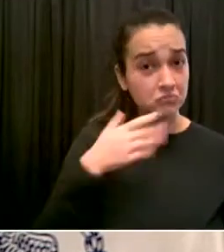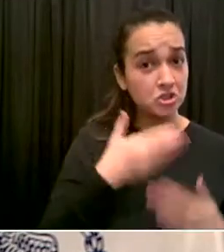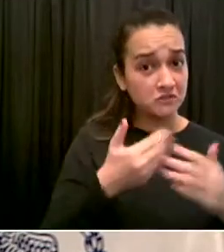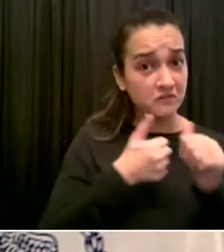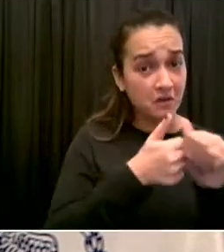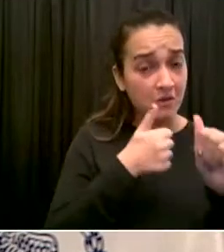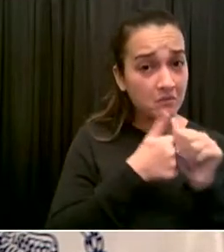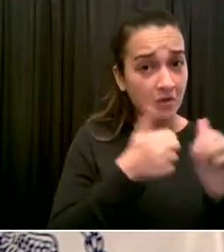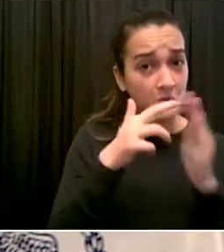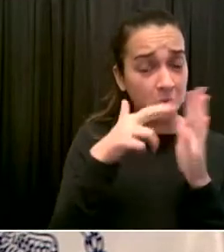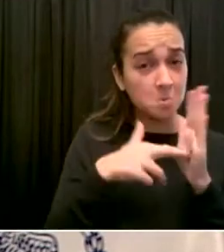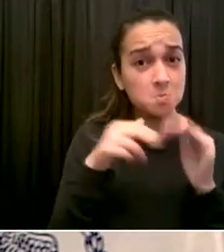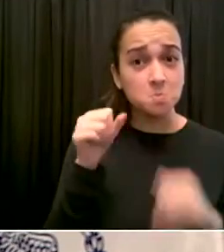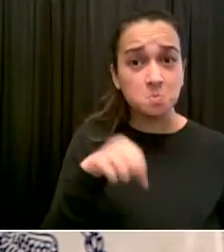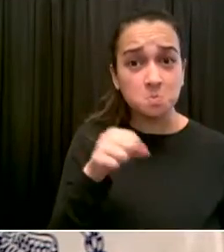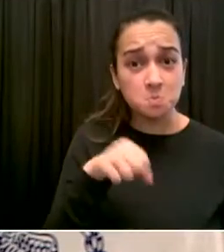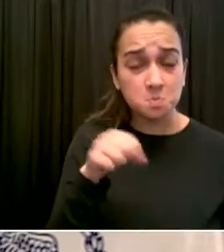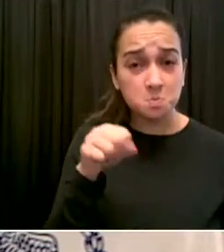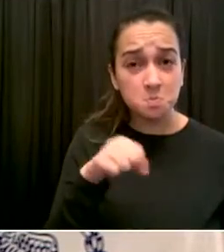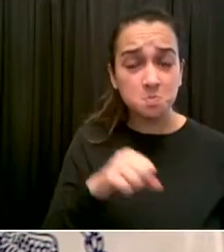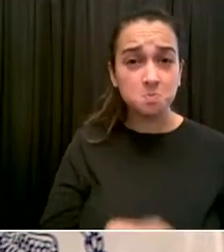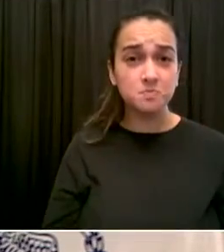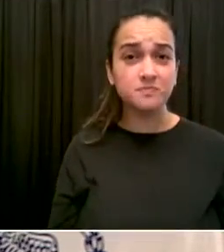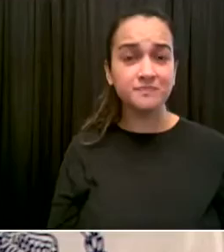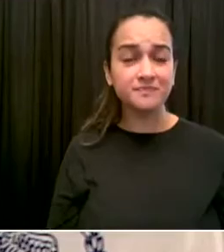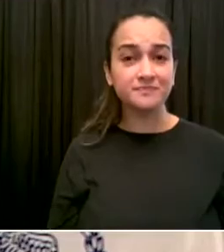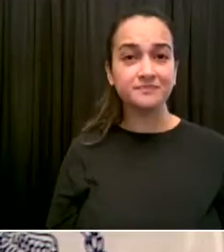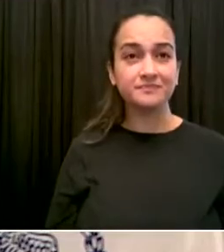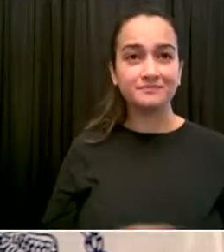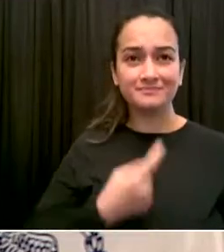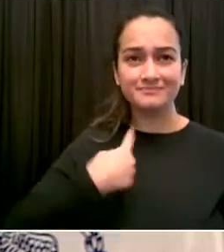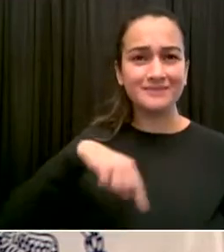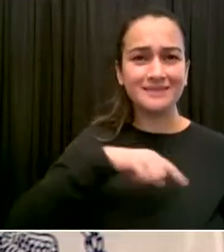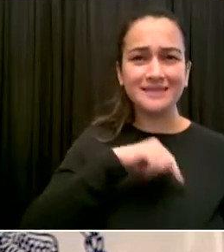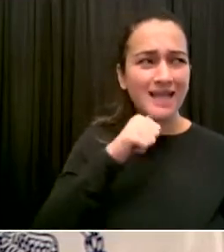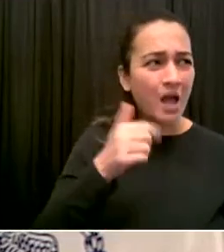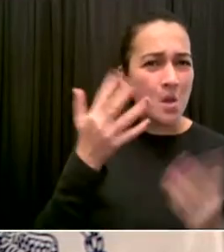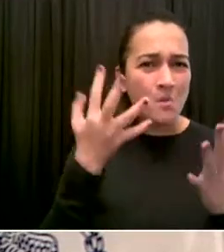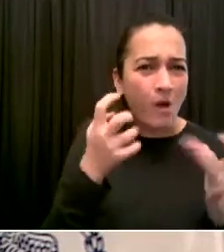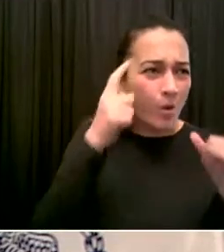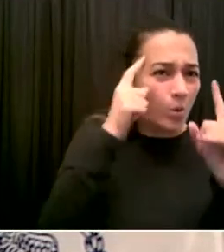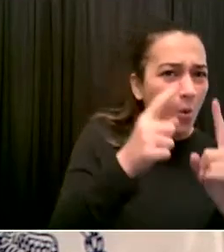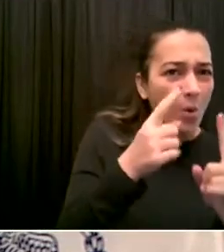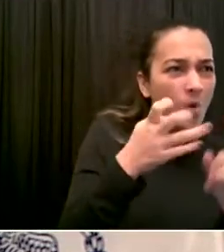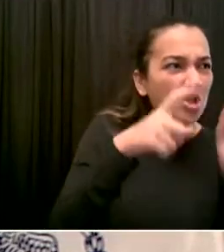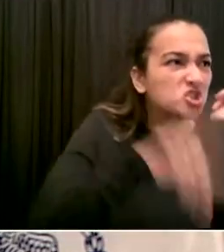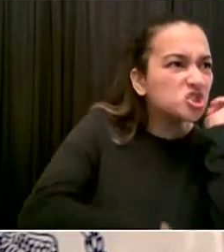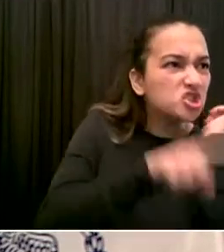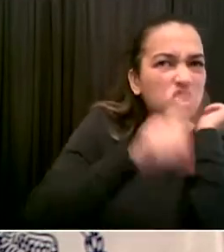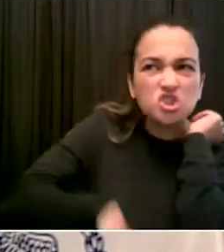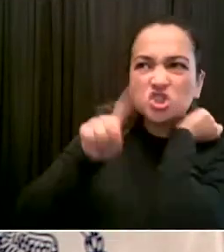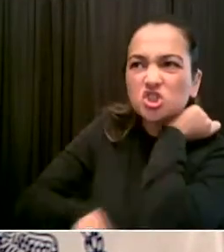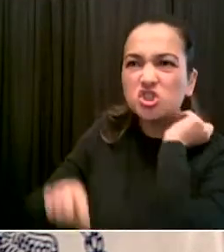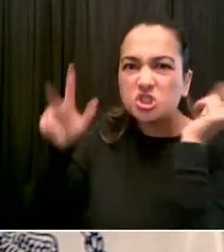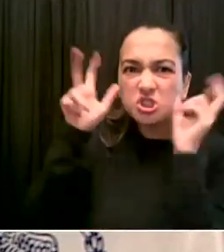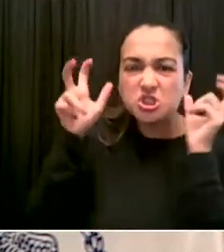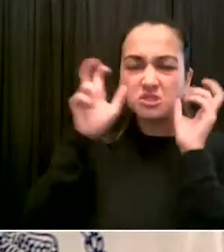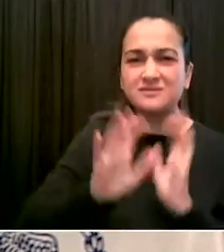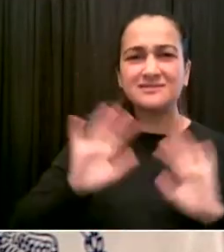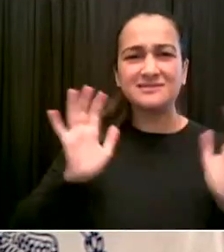FROM THE LAST FEW DAYS THAT